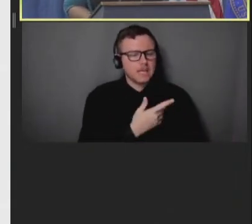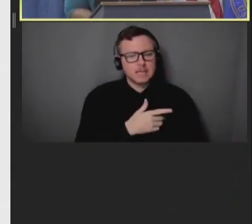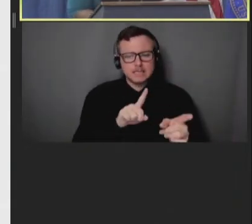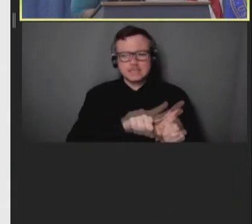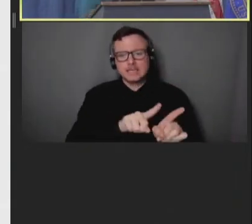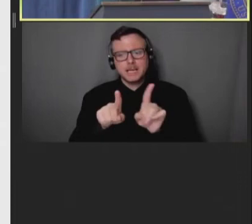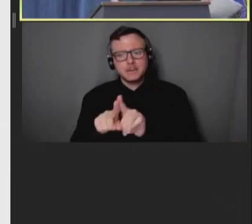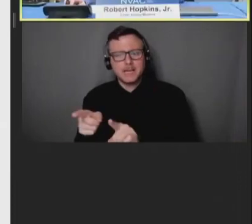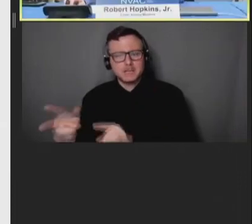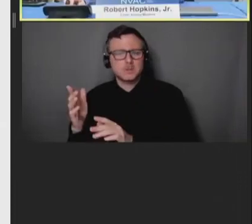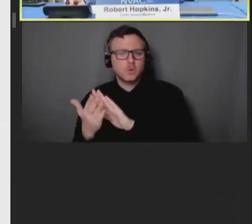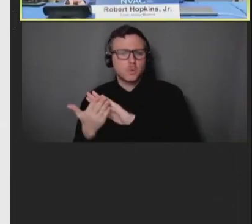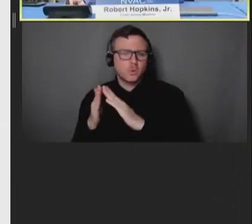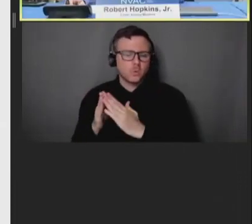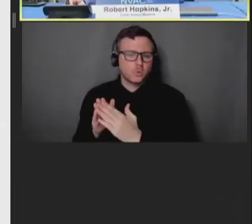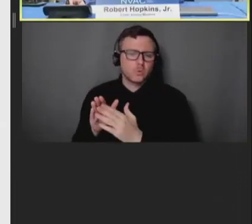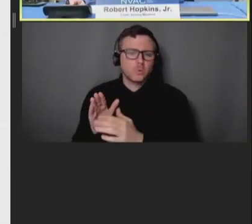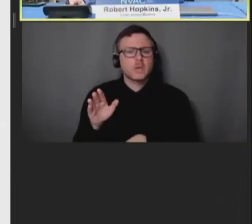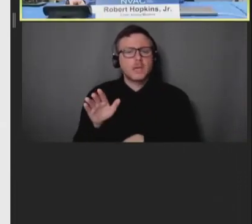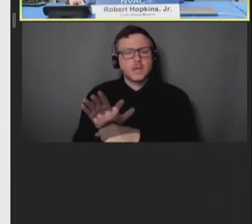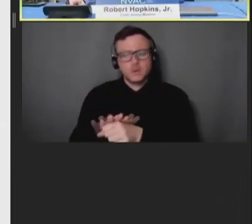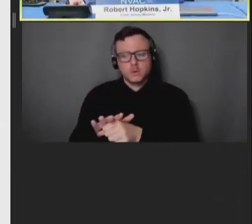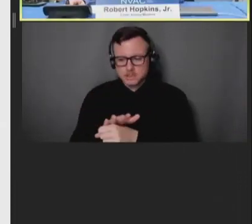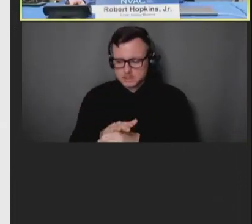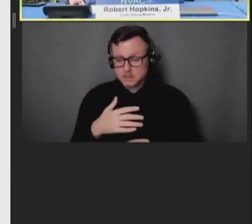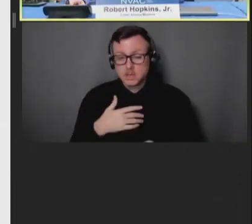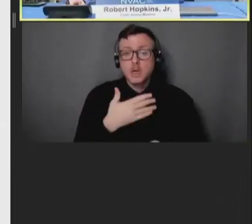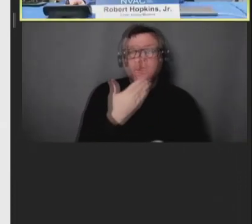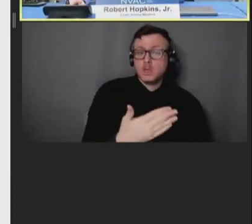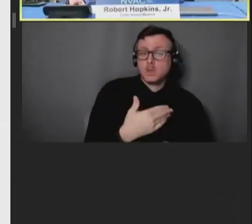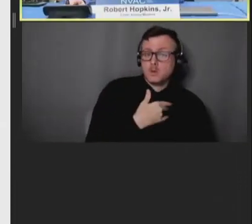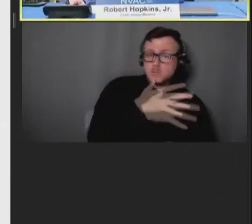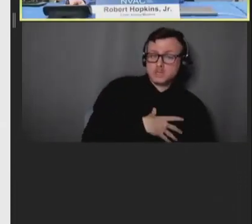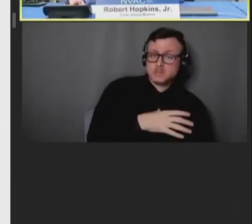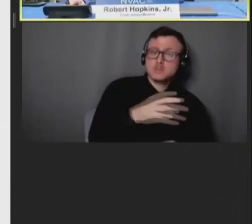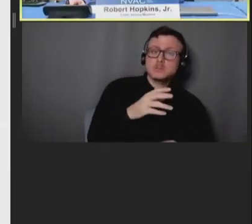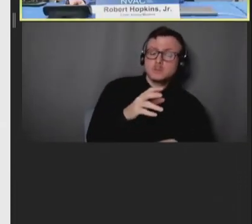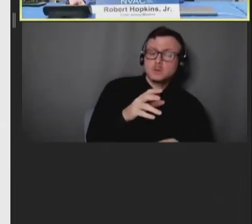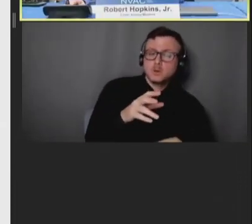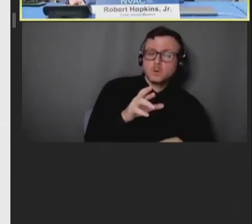Robert Hopkins: Thank you, Ms. Roy, from a fellow Arkansan as well as the Chair.